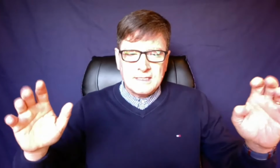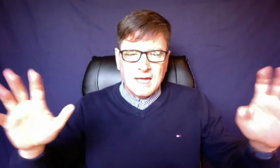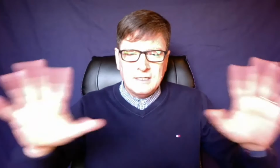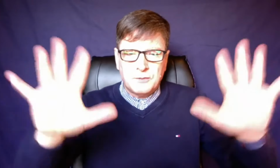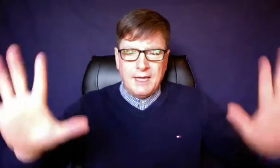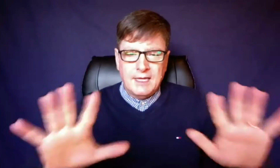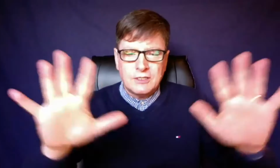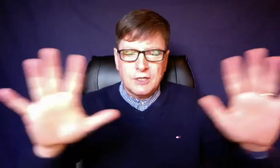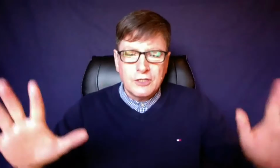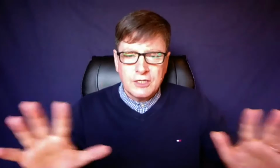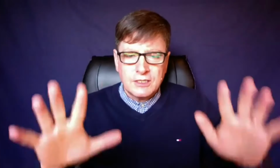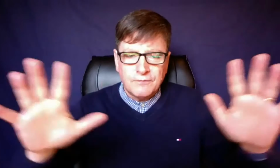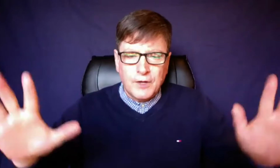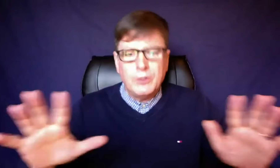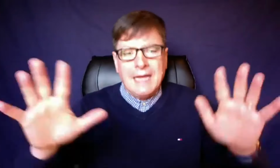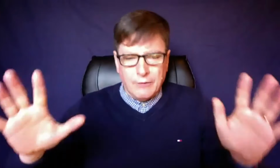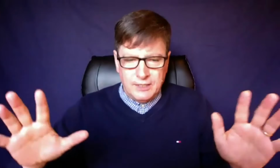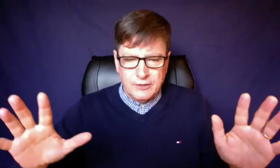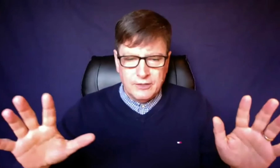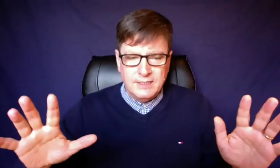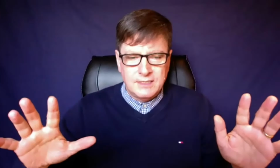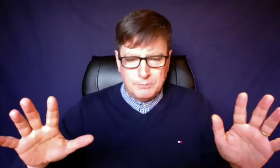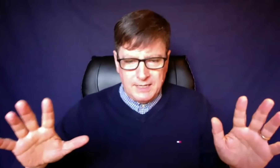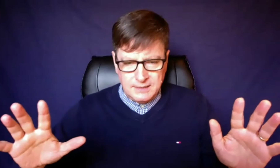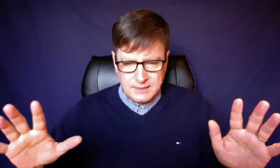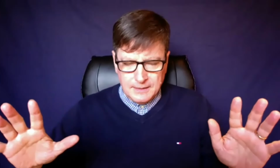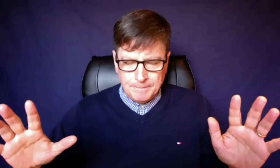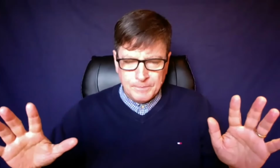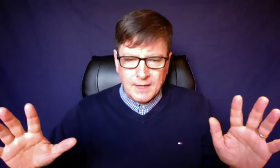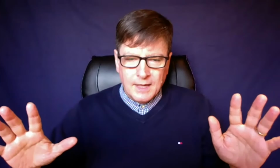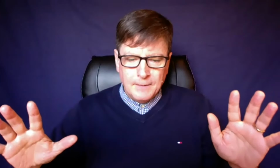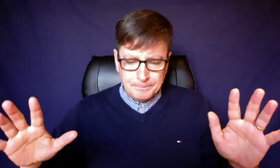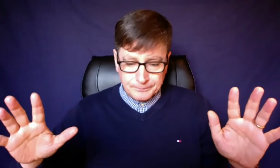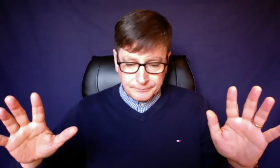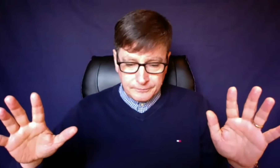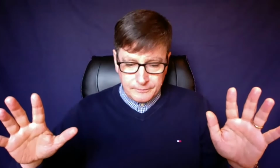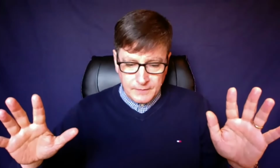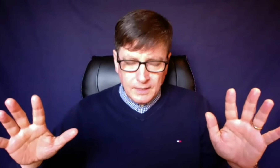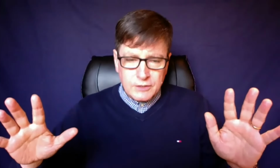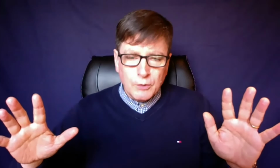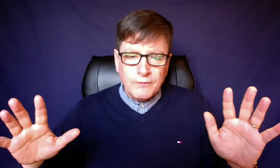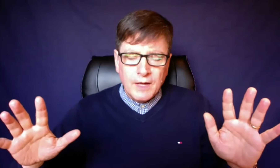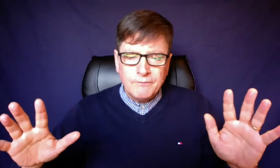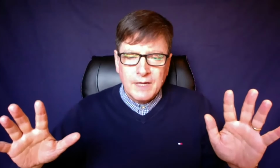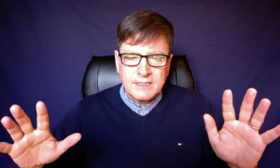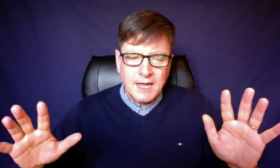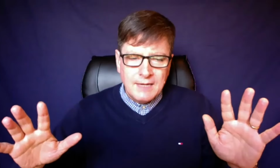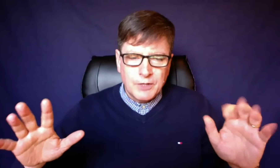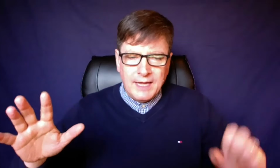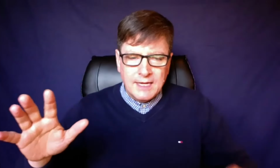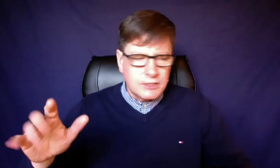where the hands touch out the space are easier to make for a lot of kids than signs where the signs are